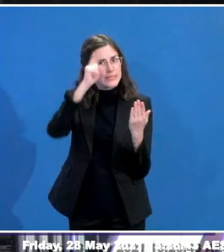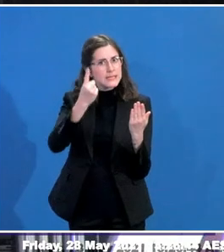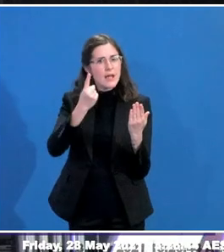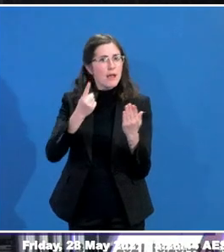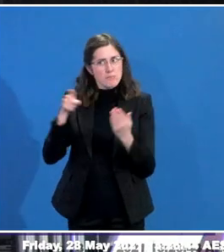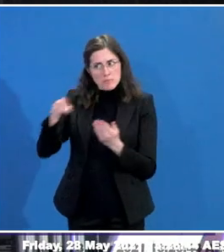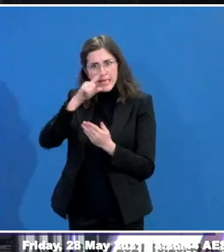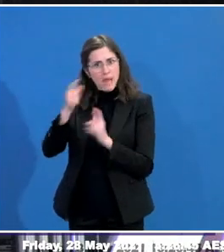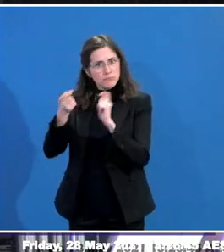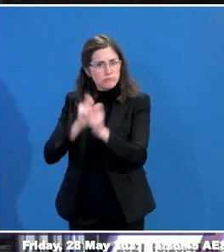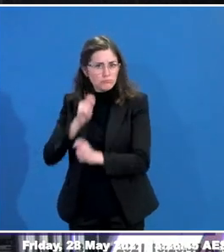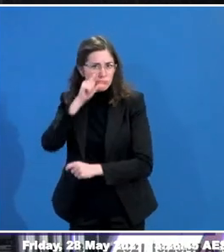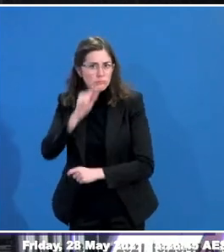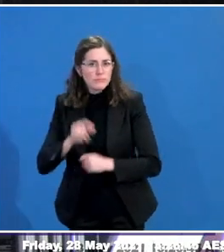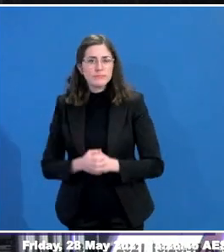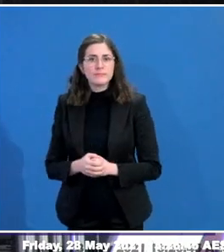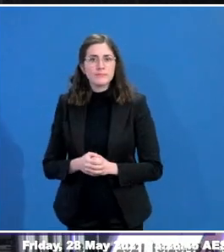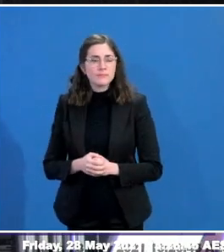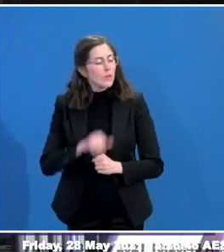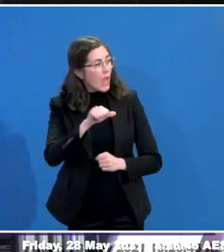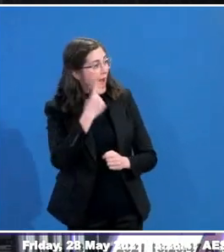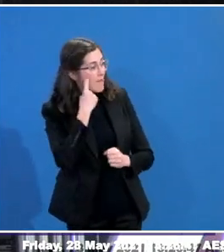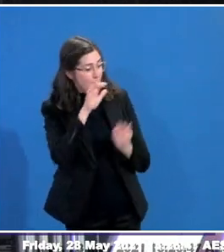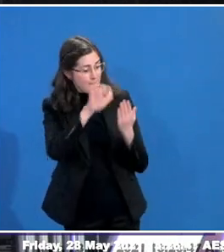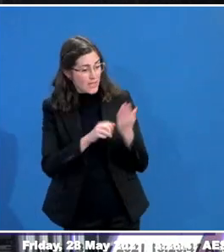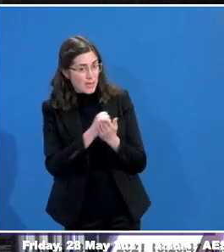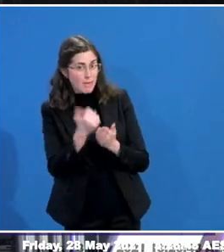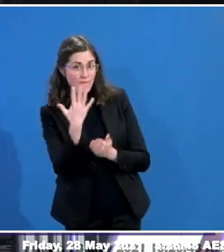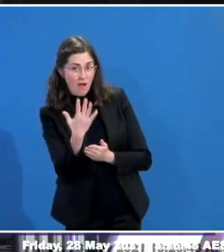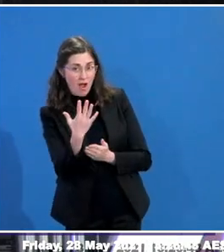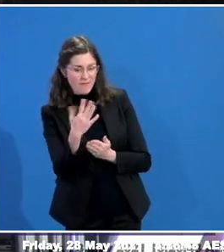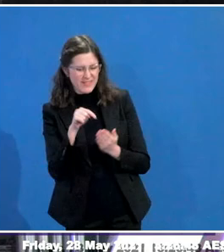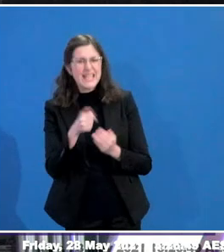If you look at page 5 of B63C,